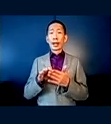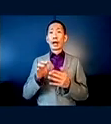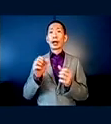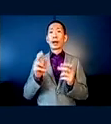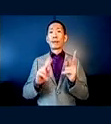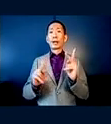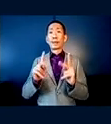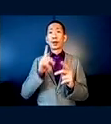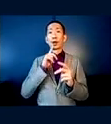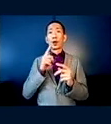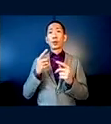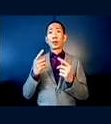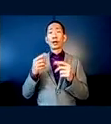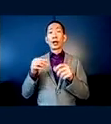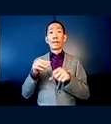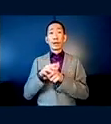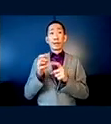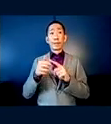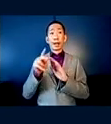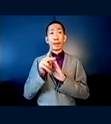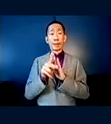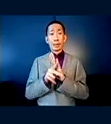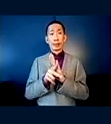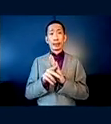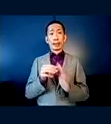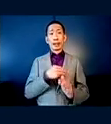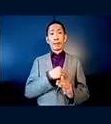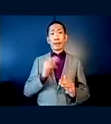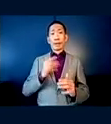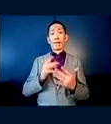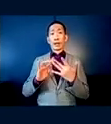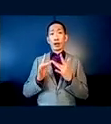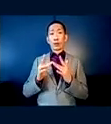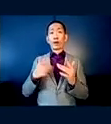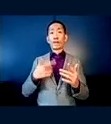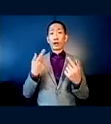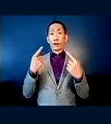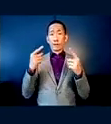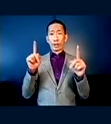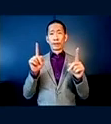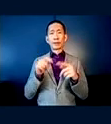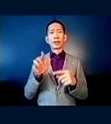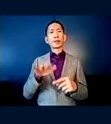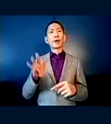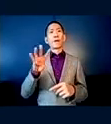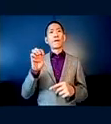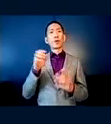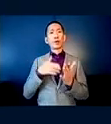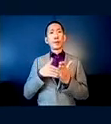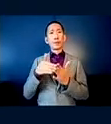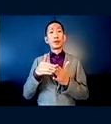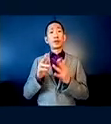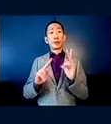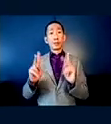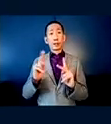WERE AFFECTED WITH PEOPLE REACHED. IF WE COUNT PEOPLE AFFECTED BY POLICIES THAT A MEMBER OF OUR NETWORK HAS FOUND EFFECTIVE